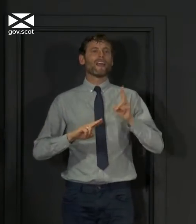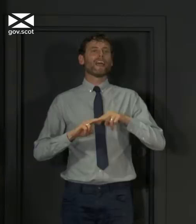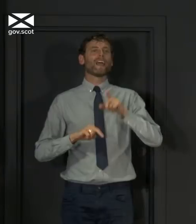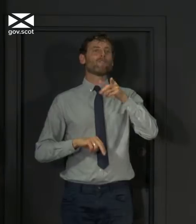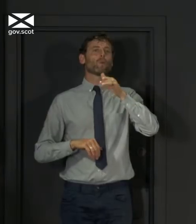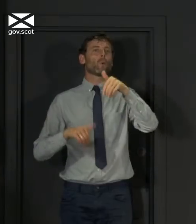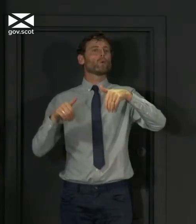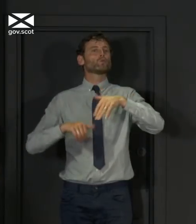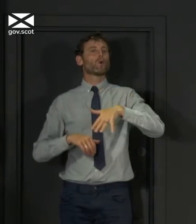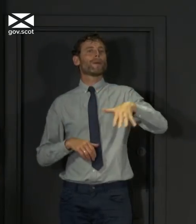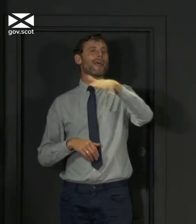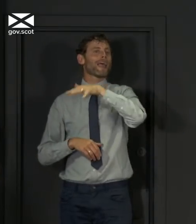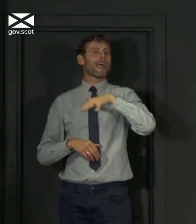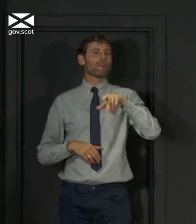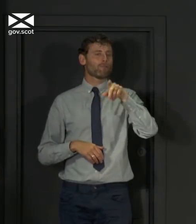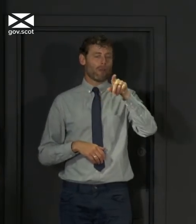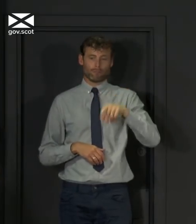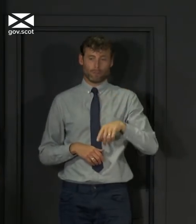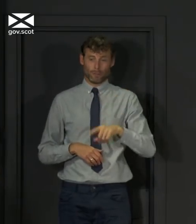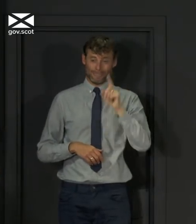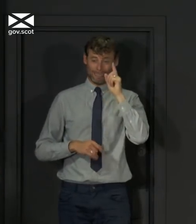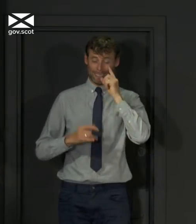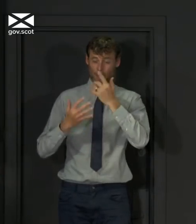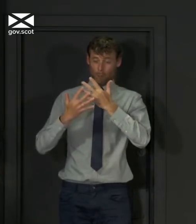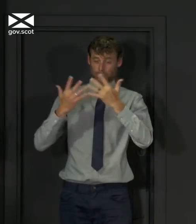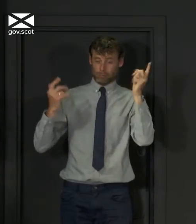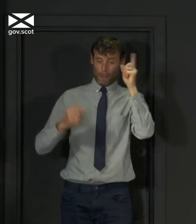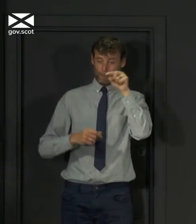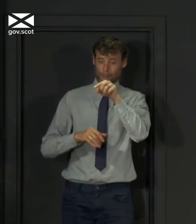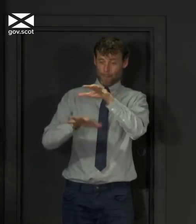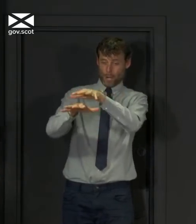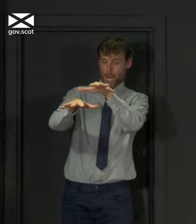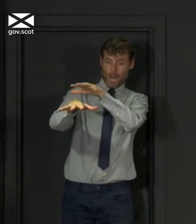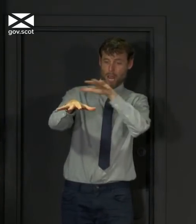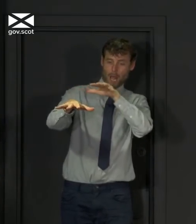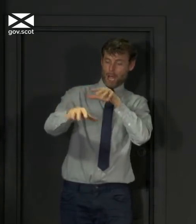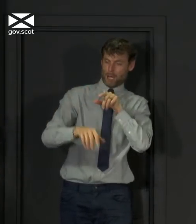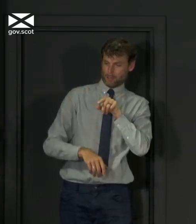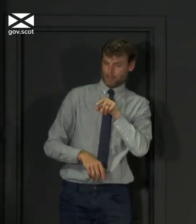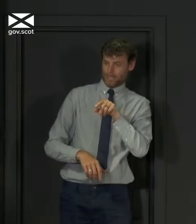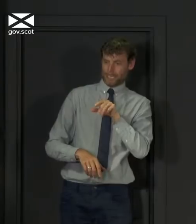a high street or a shop, and there's a crowd that's not socially distancing, then come